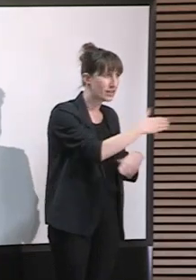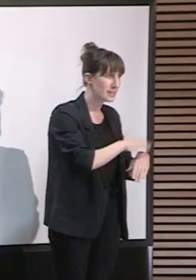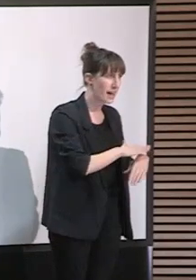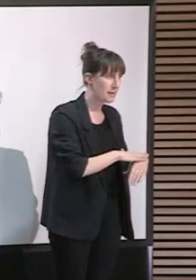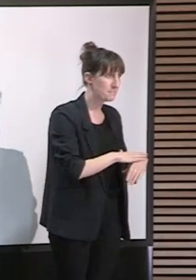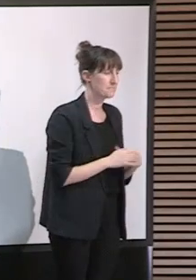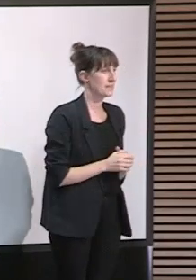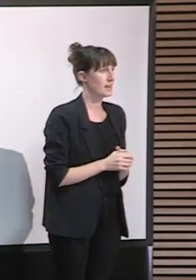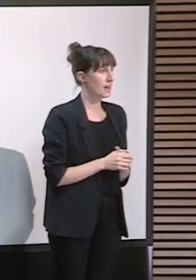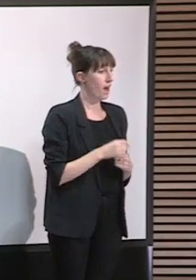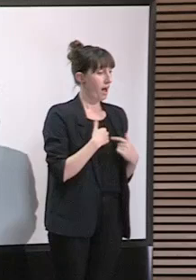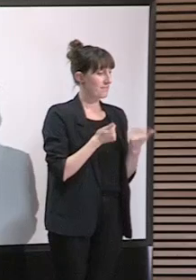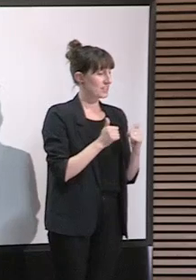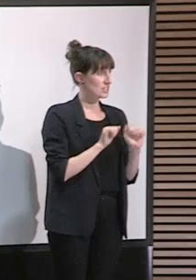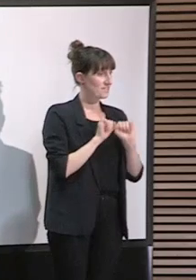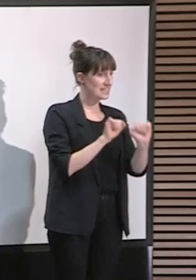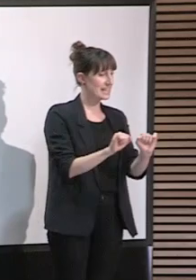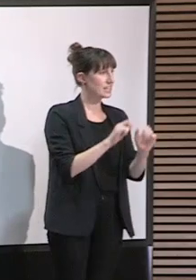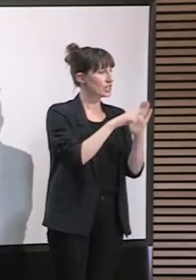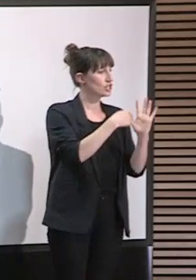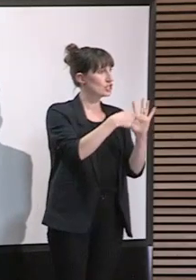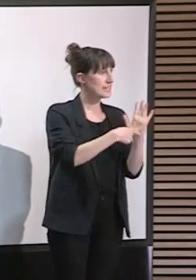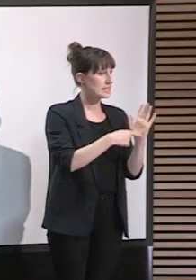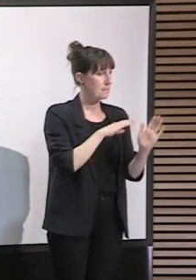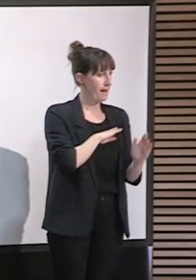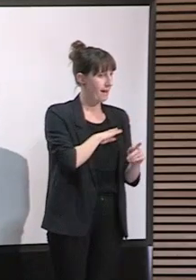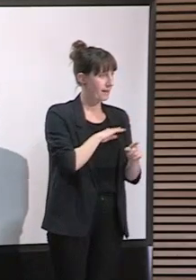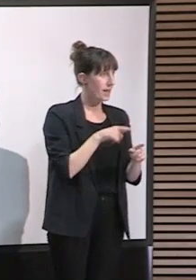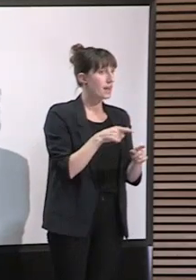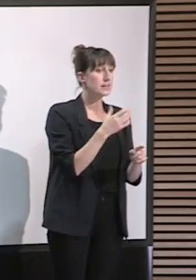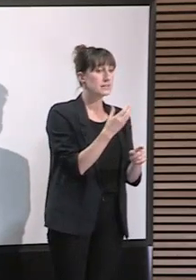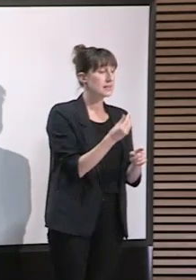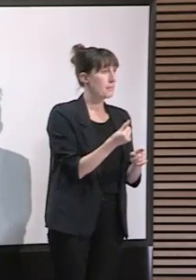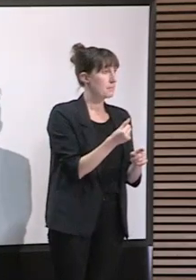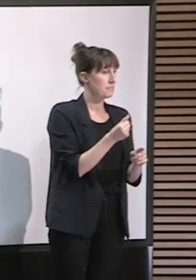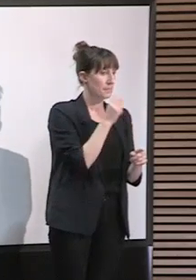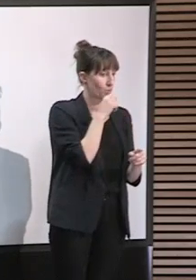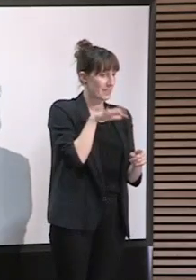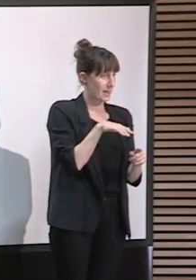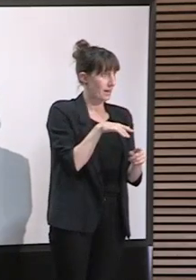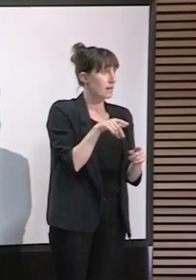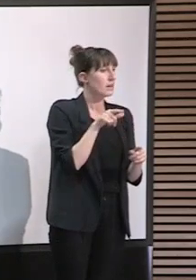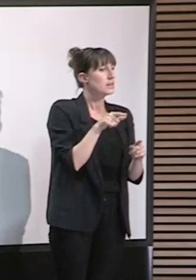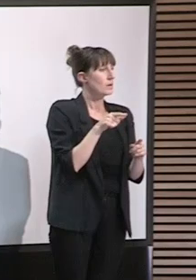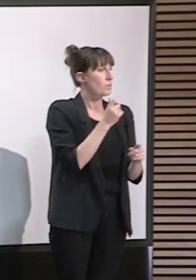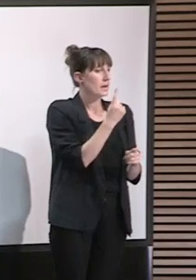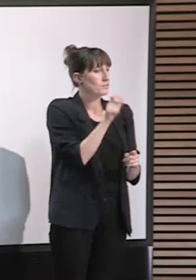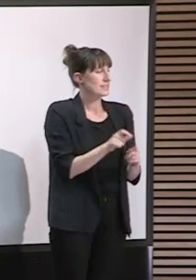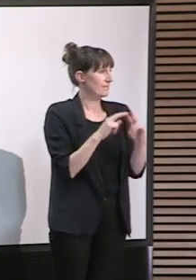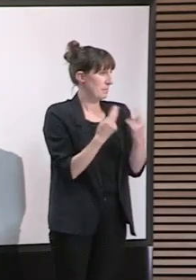the families, and we have had again having visited the Jet Park where there are families where one member tests